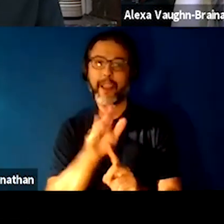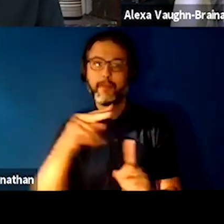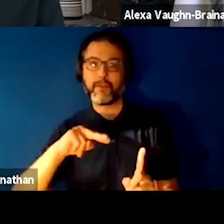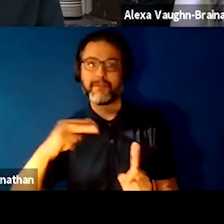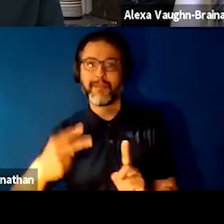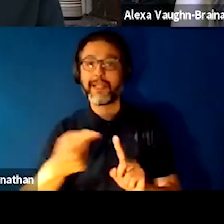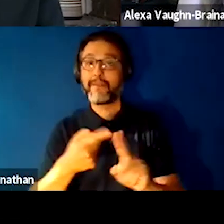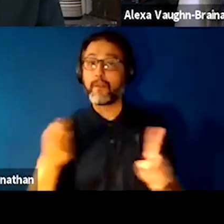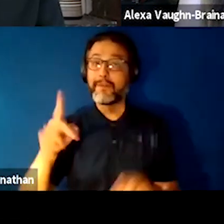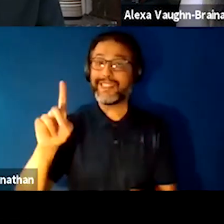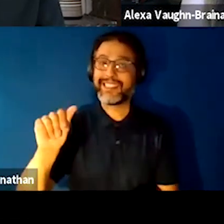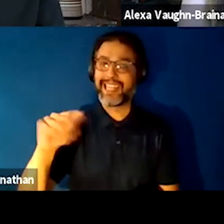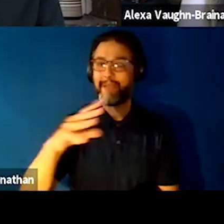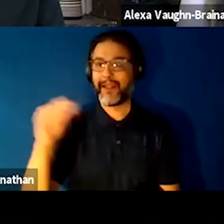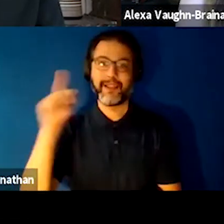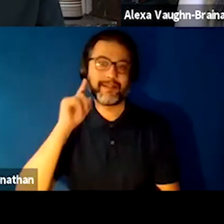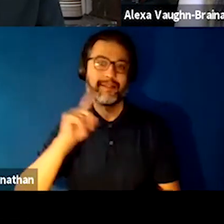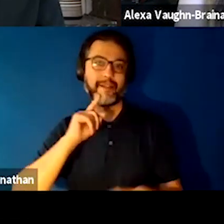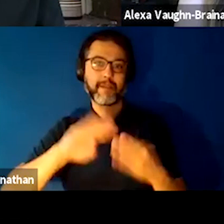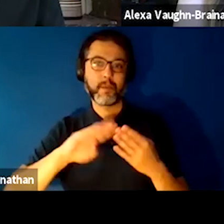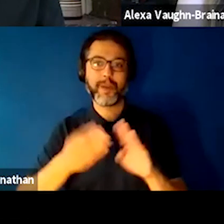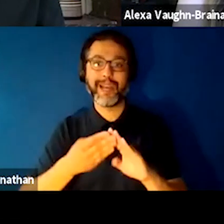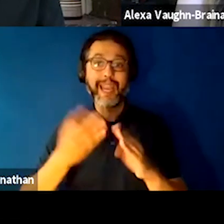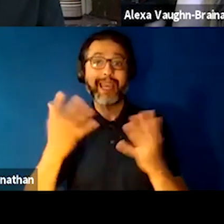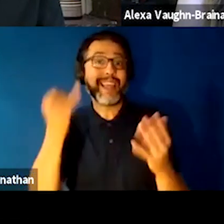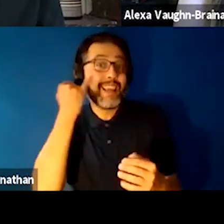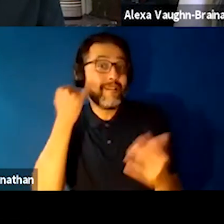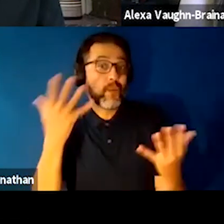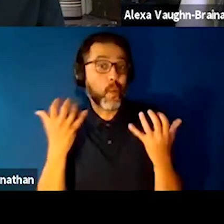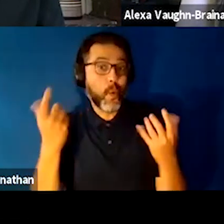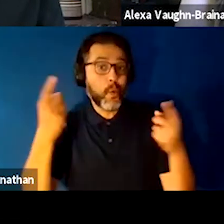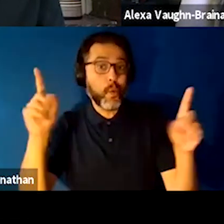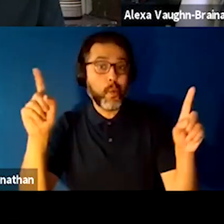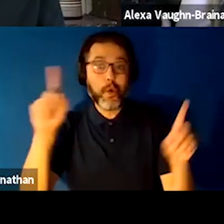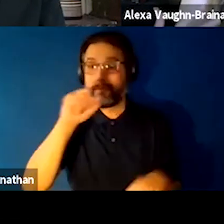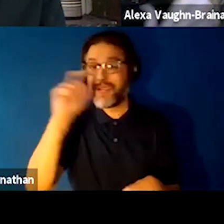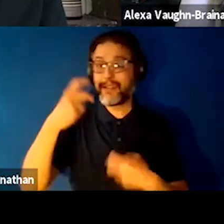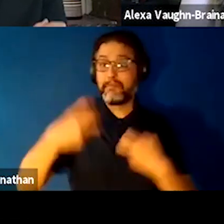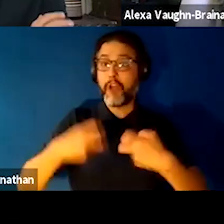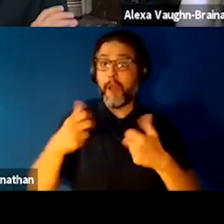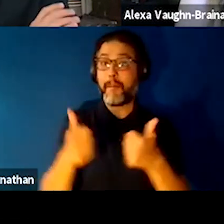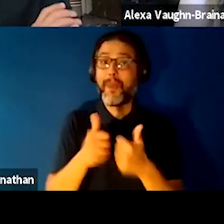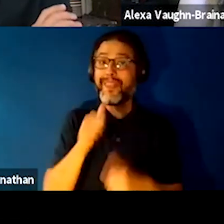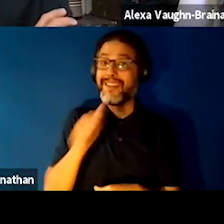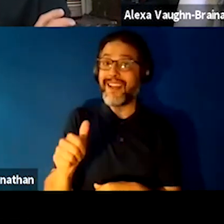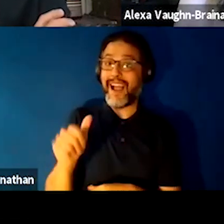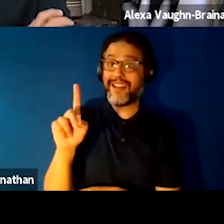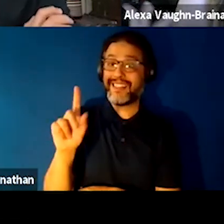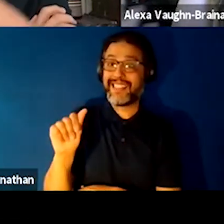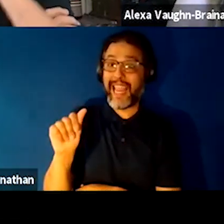community members in order to actually make it work. Because, you know, the problem with non-disabled designers designing is that we have a lot